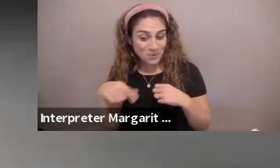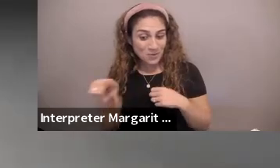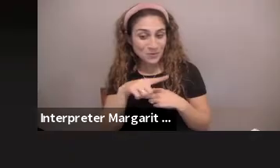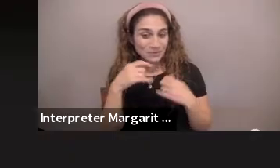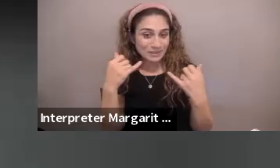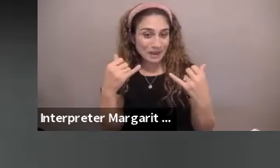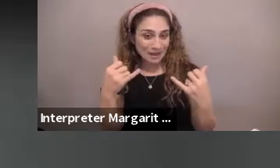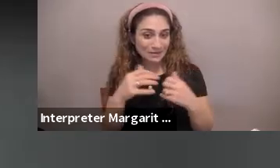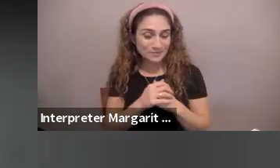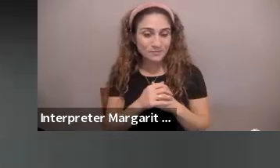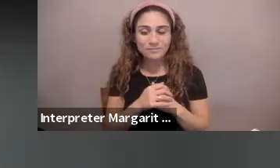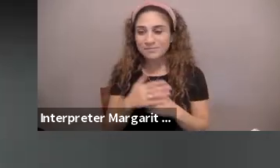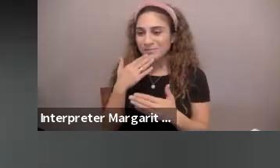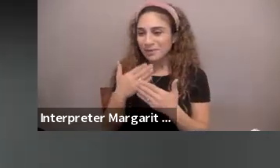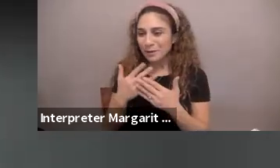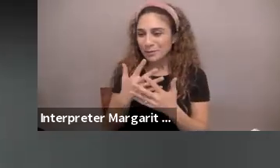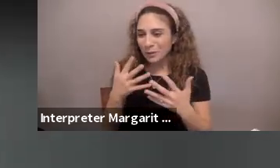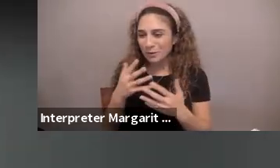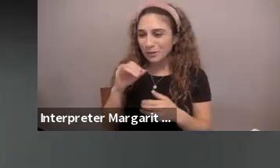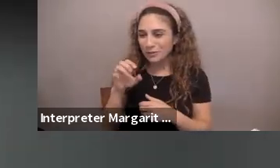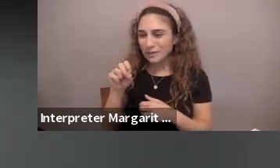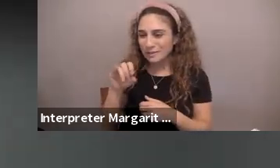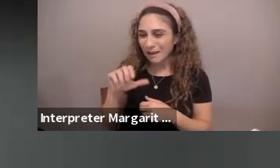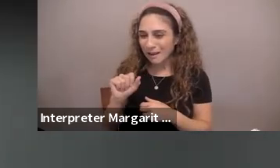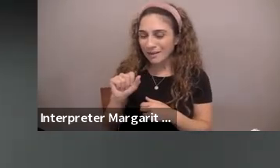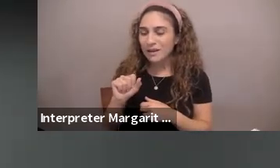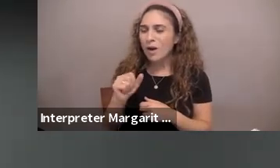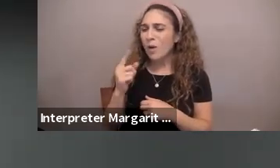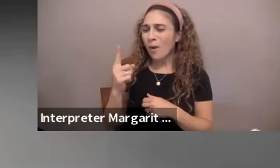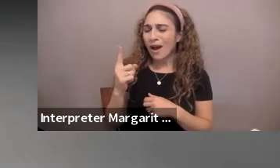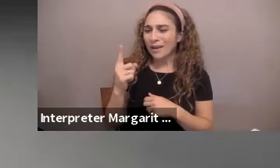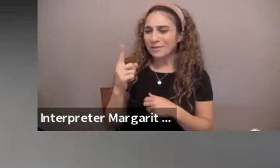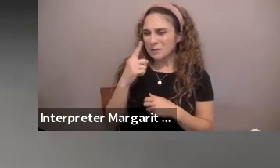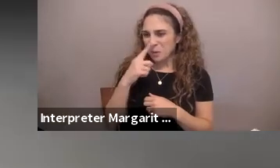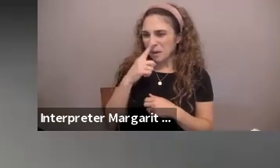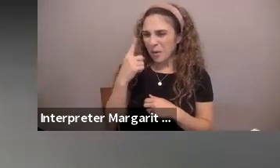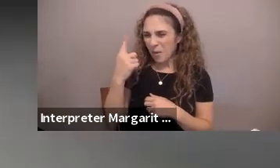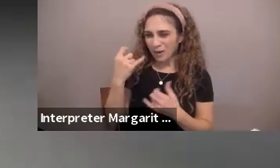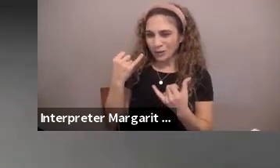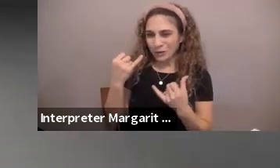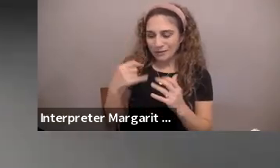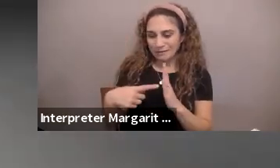Great. Thank you, Jessica. So much. Could you please give one current example of a difficulty in distance education.